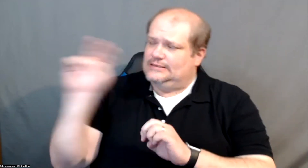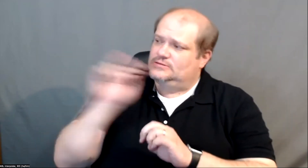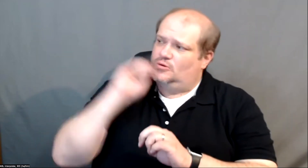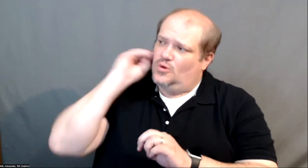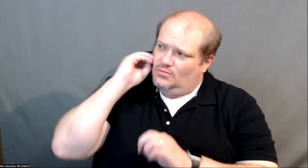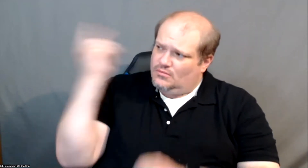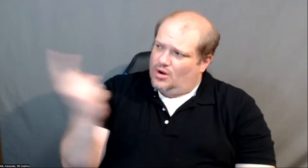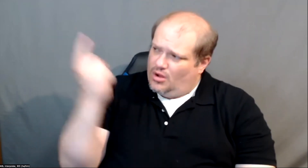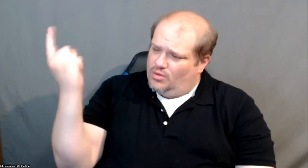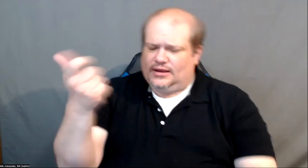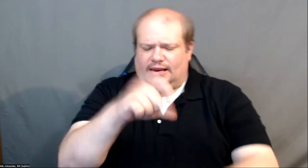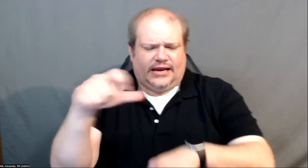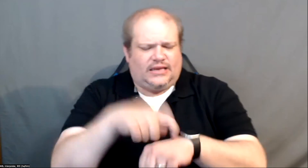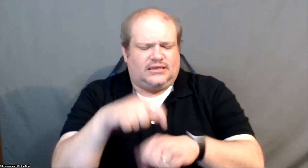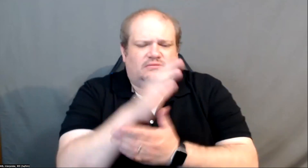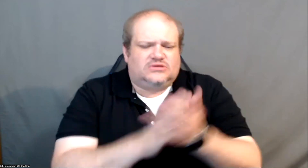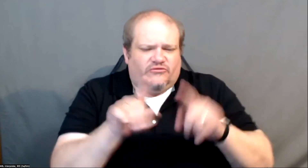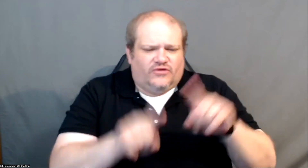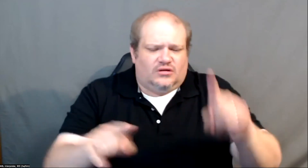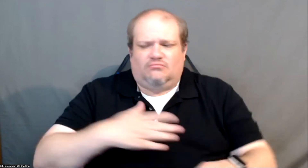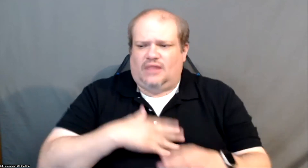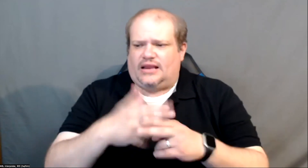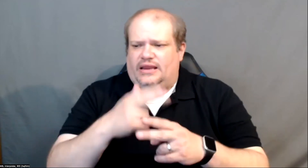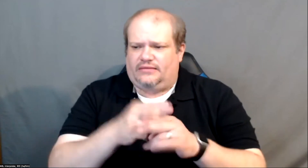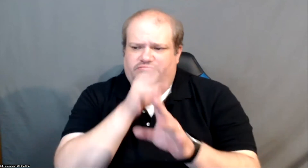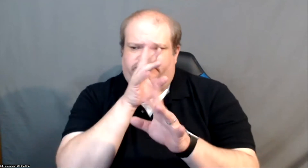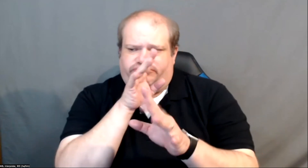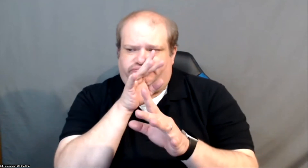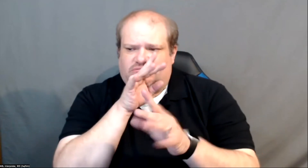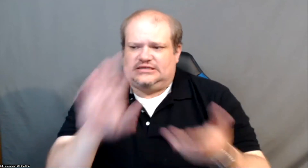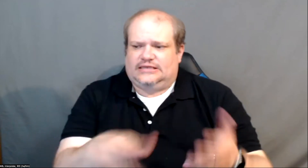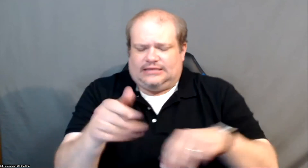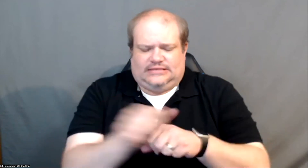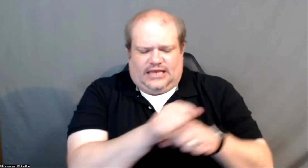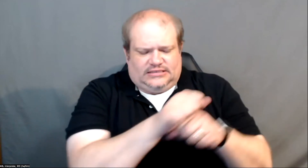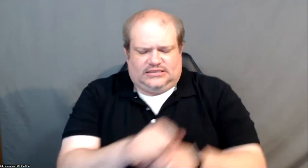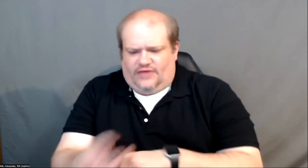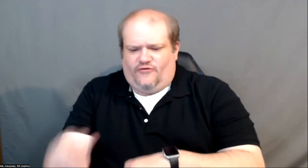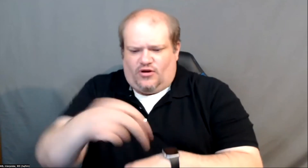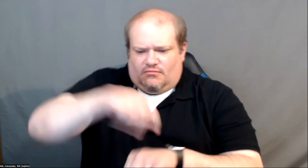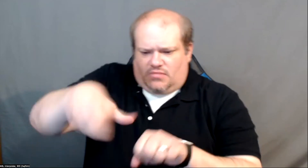Any time some variation of my name is uttered, a dead slave rises from behind my ear and pinches